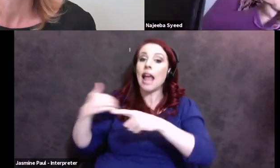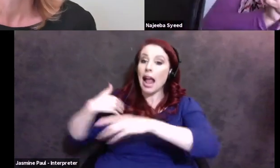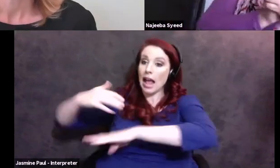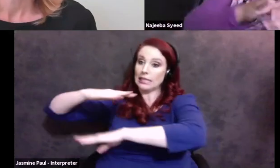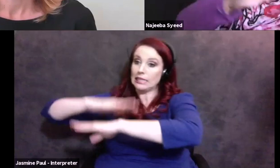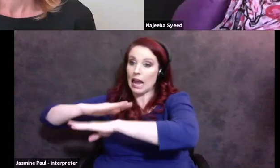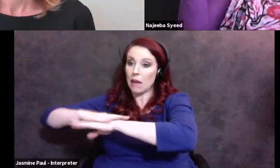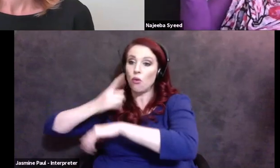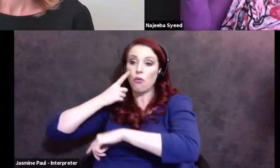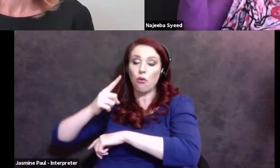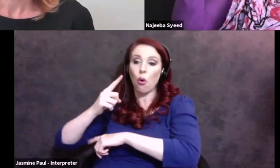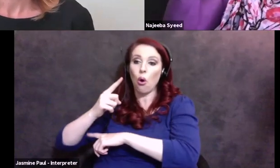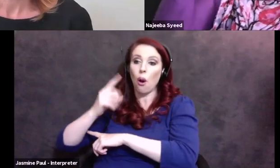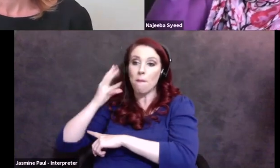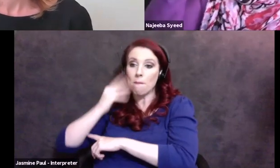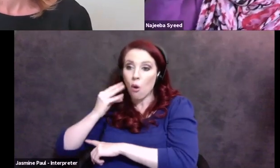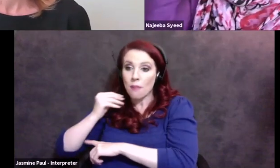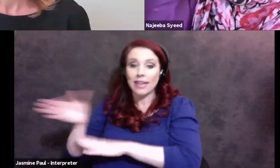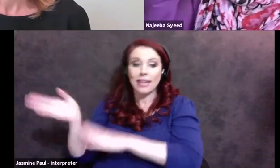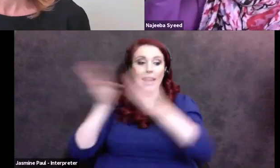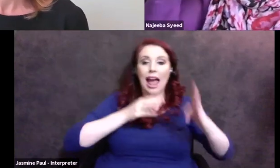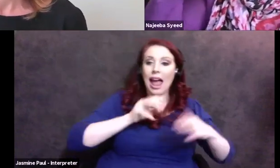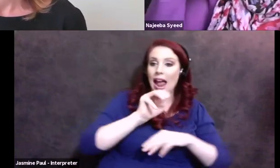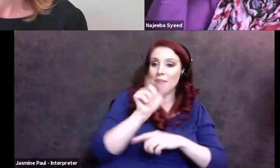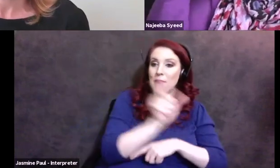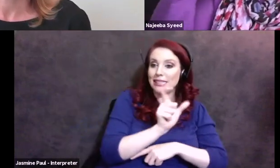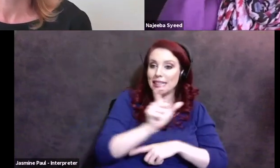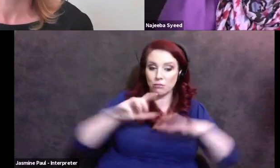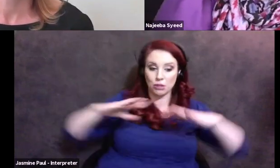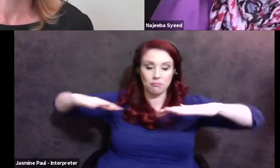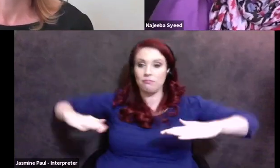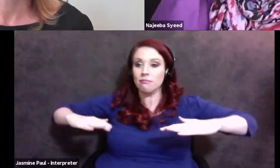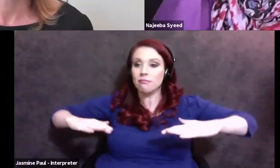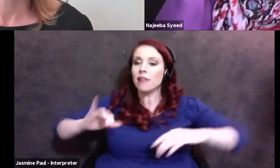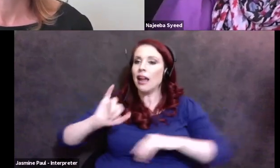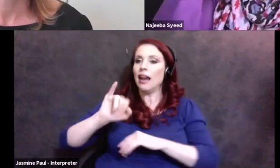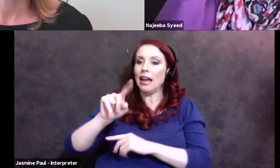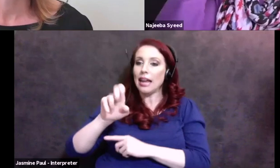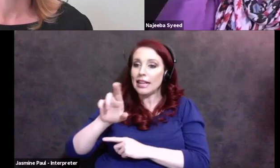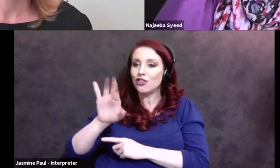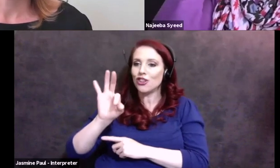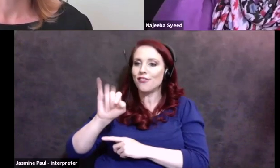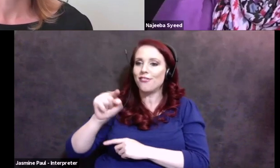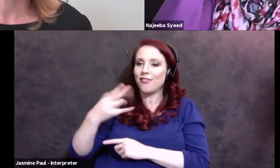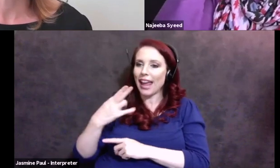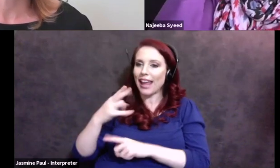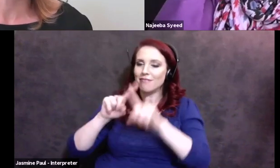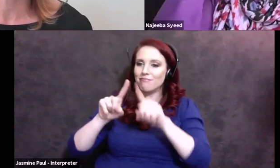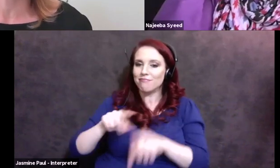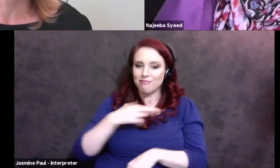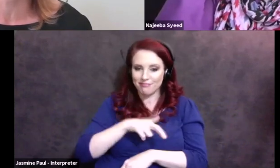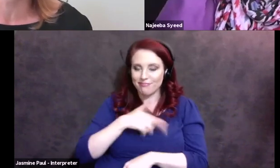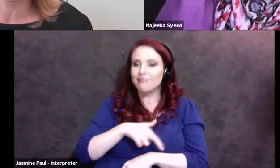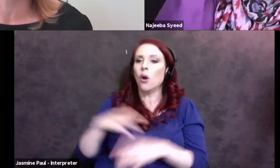It was this interfaith table at all their receptions because Mormons also don't drink